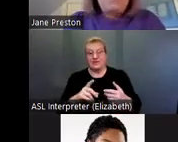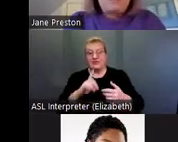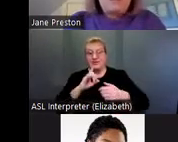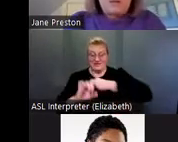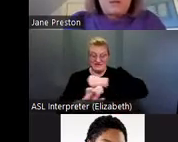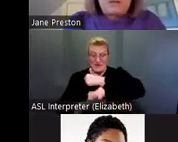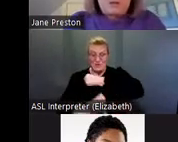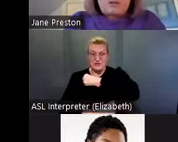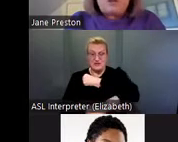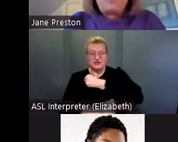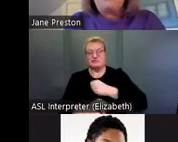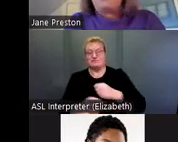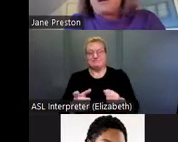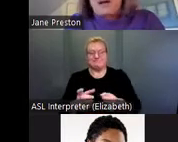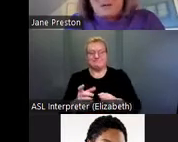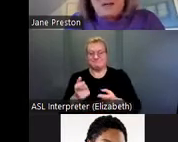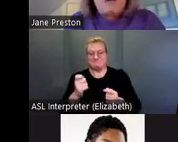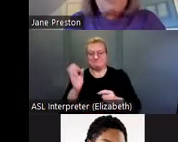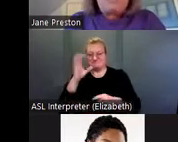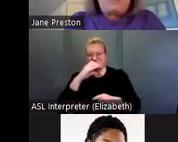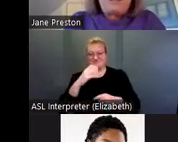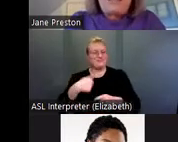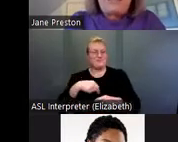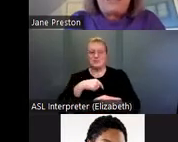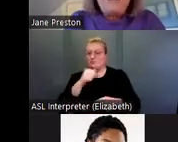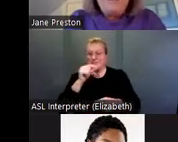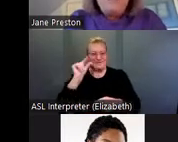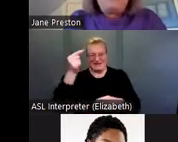is a bit of a misnomer. We are not a government agency,